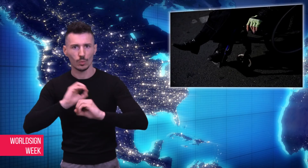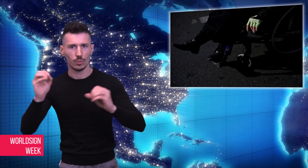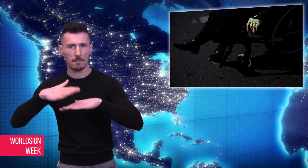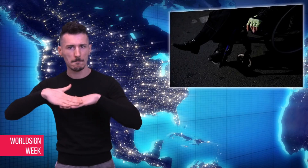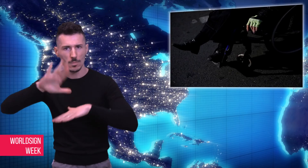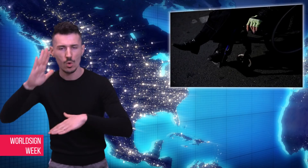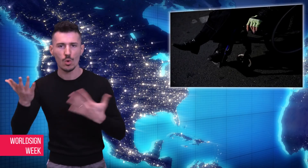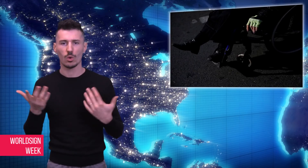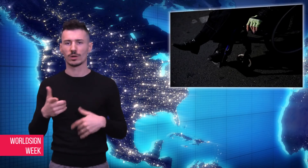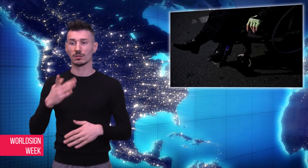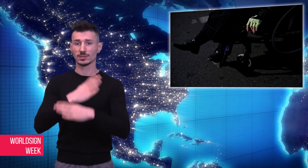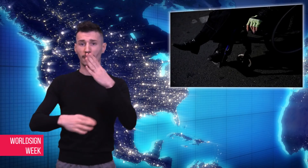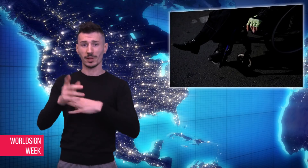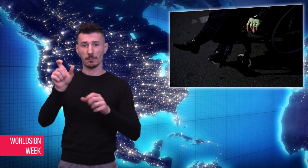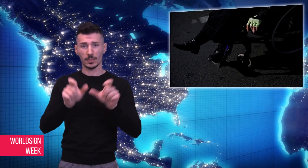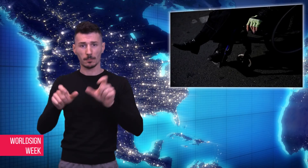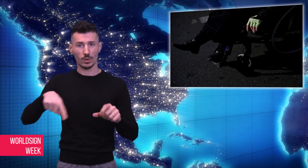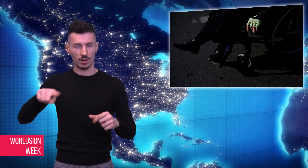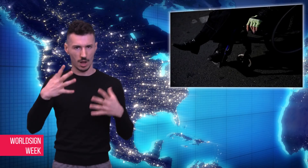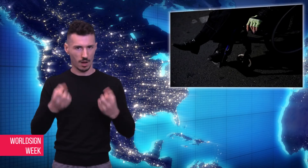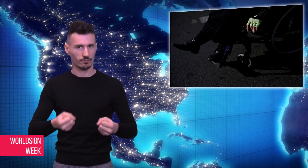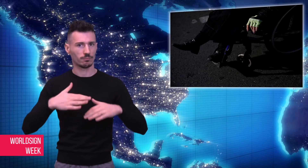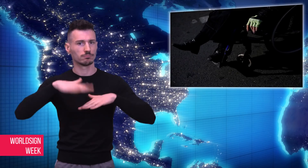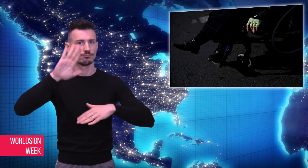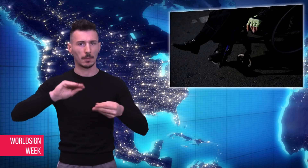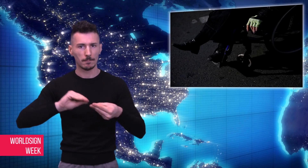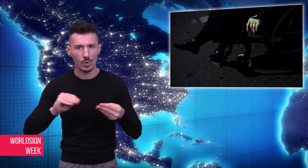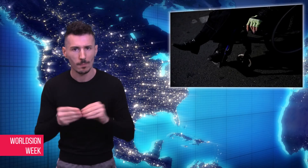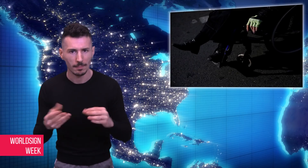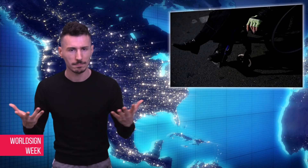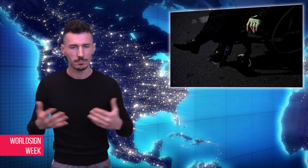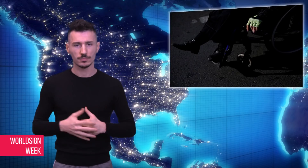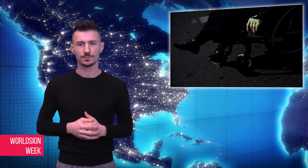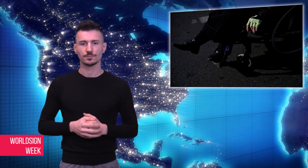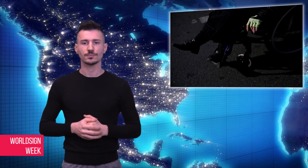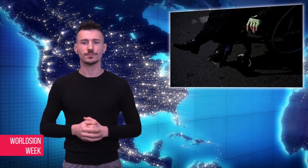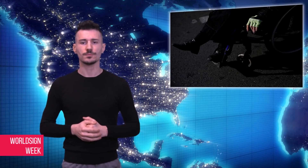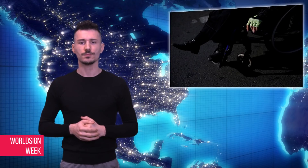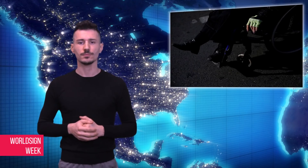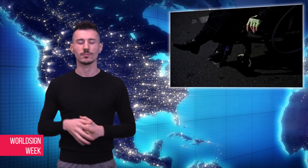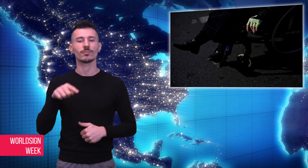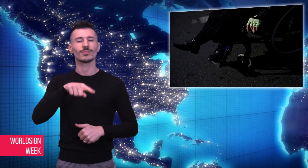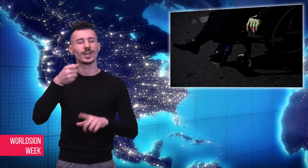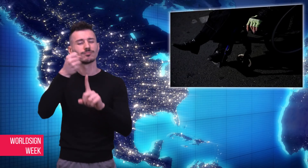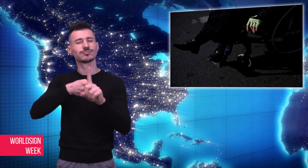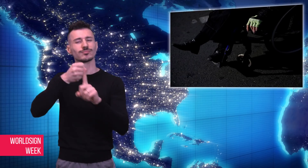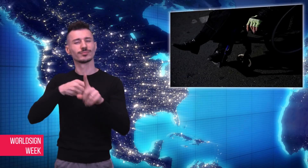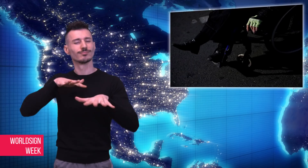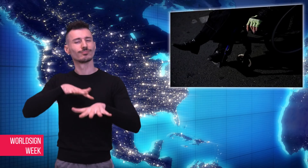being hurt by state spending cuts, higher poverty rates,